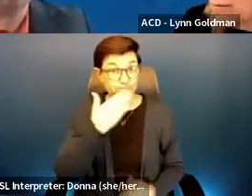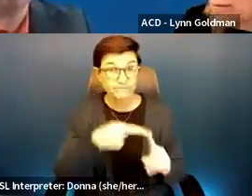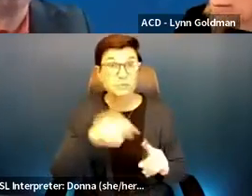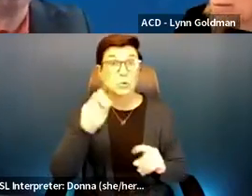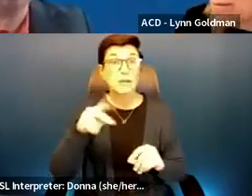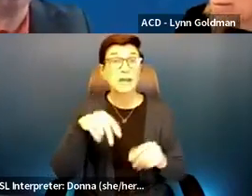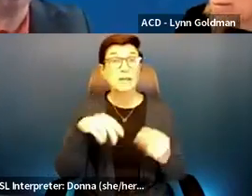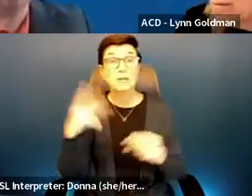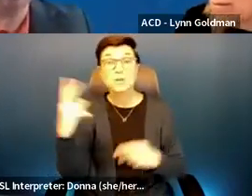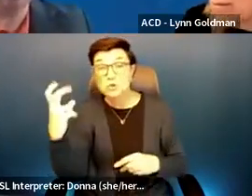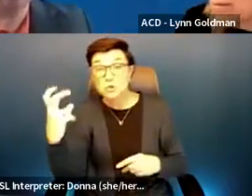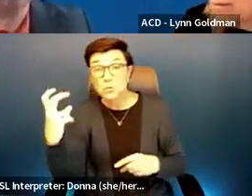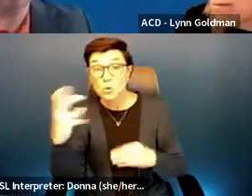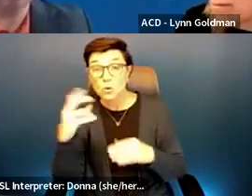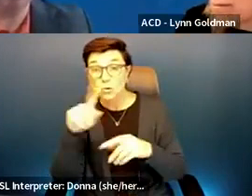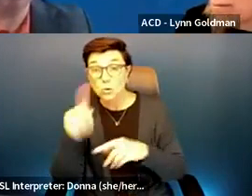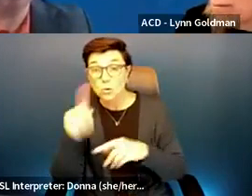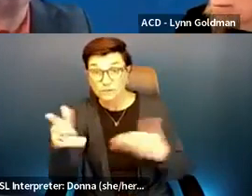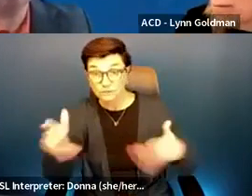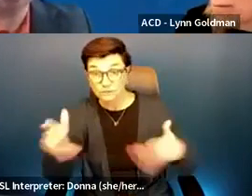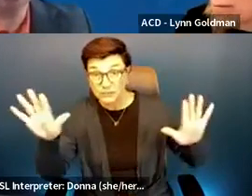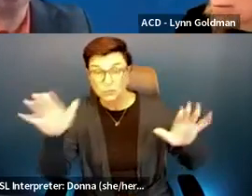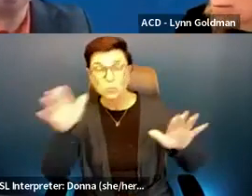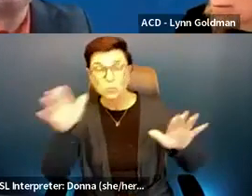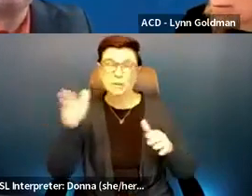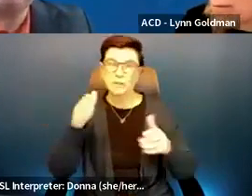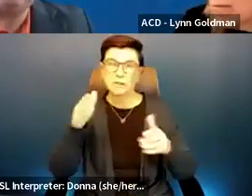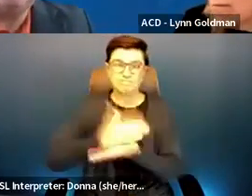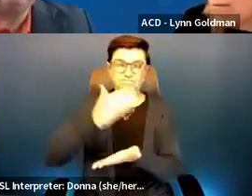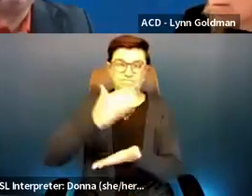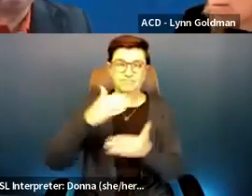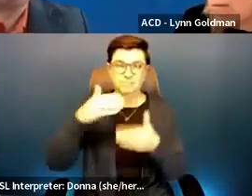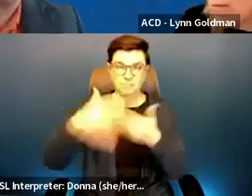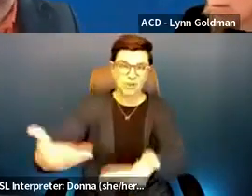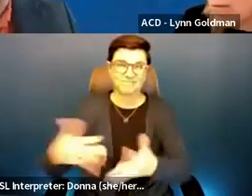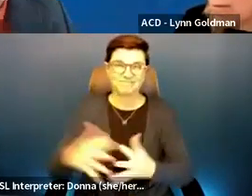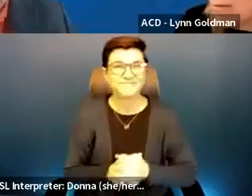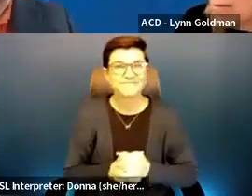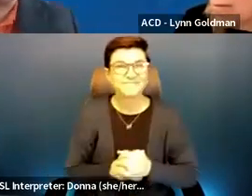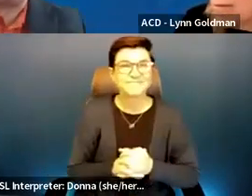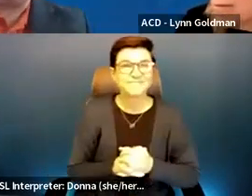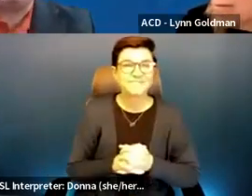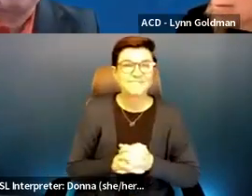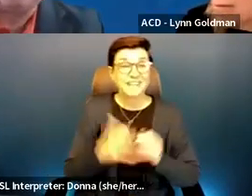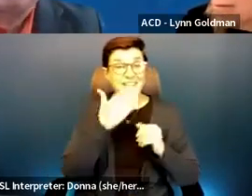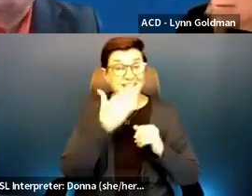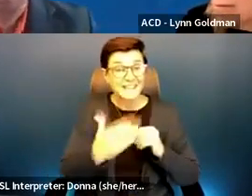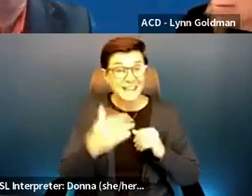and then we're going to move on. But Octavio, please. Thank you, David. Thank you, Dr. Walensky. Octavio here, great to see you.